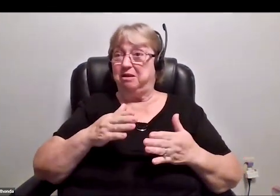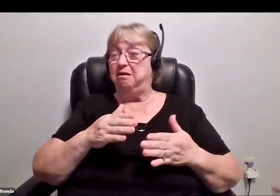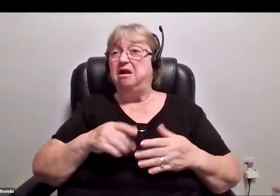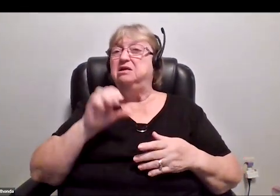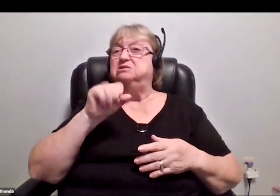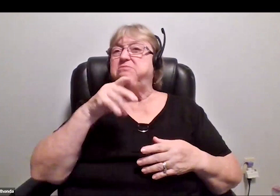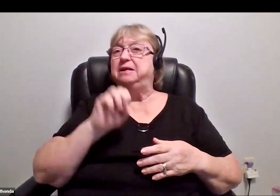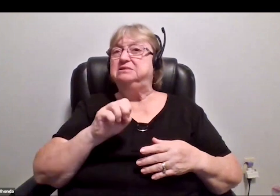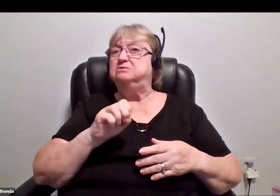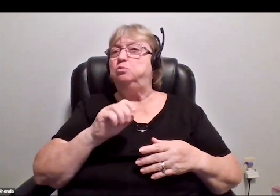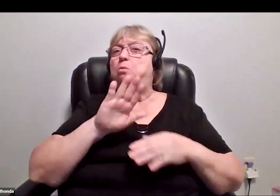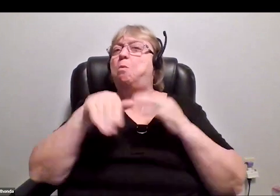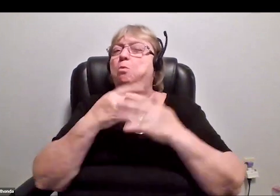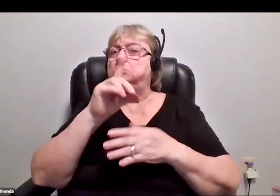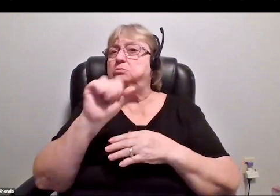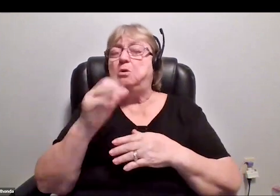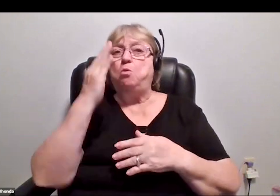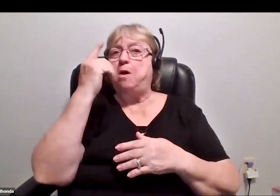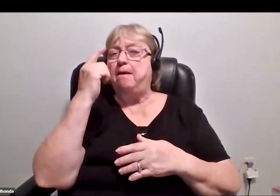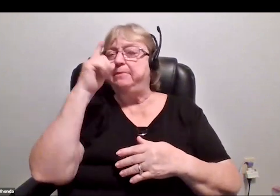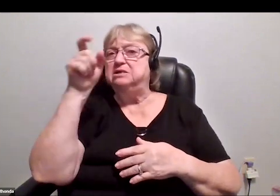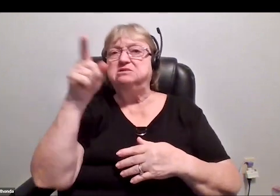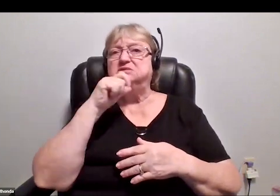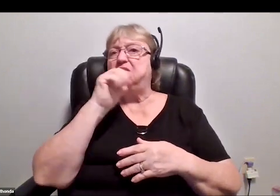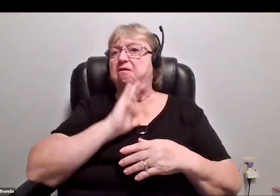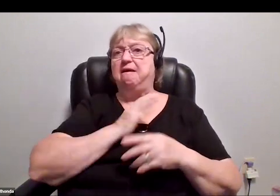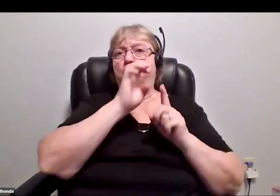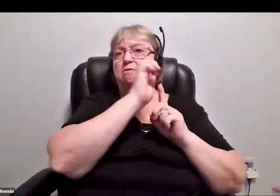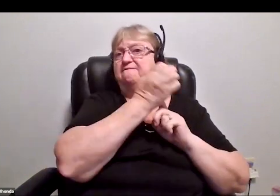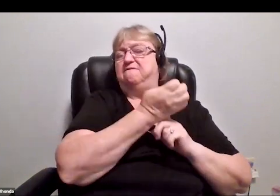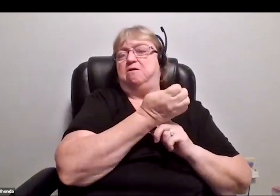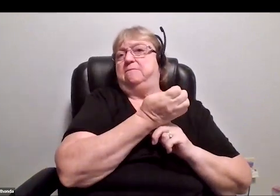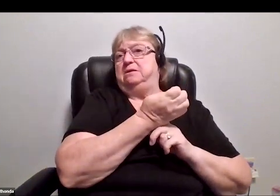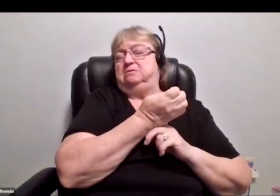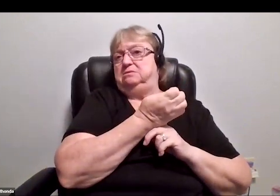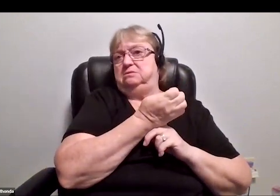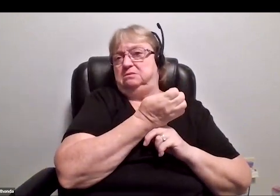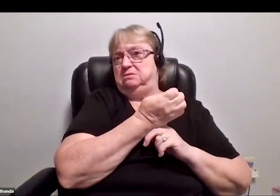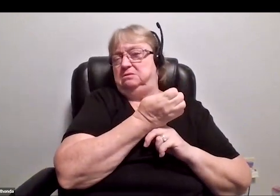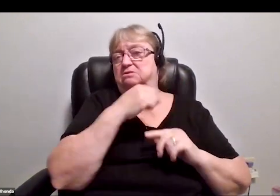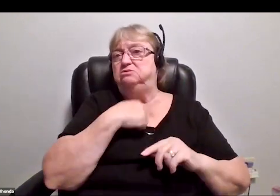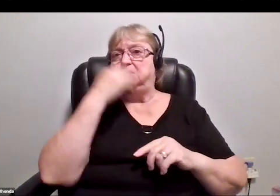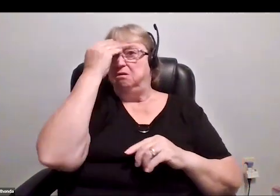our environmental niche. I think about the ways in which so much of what it means